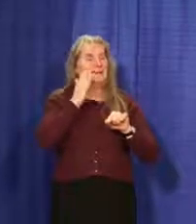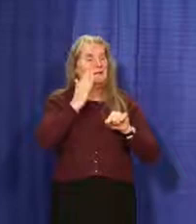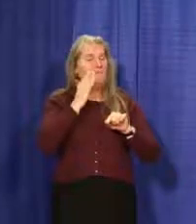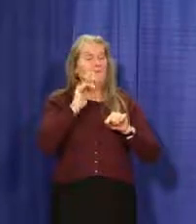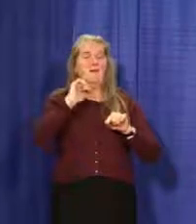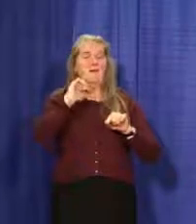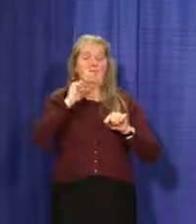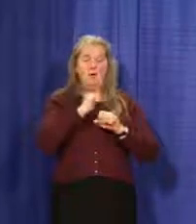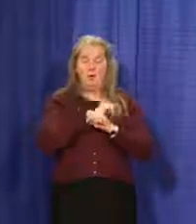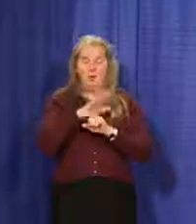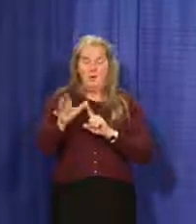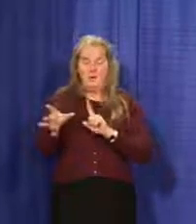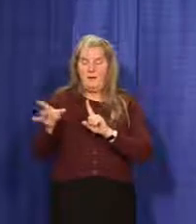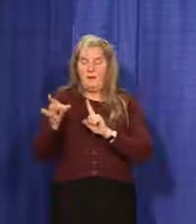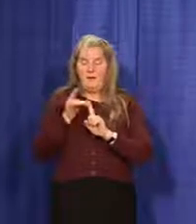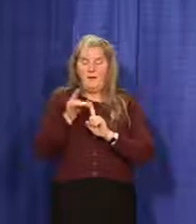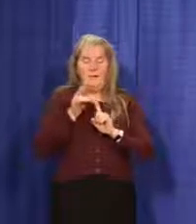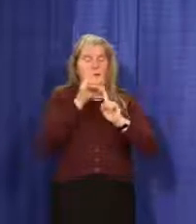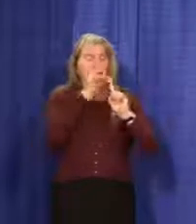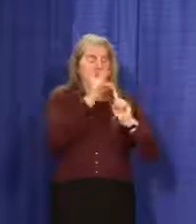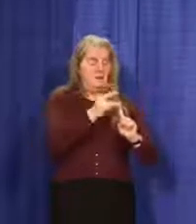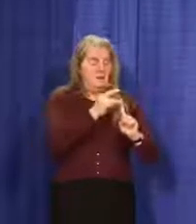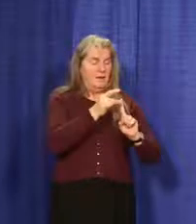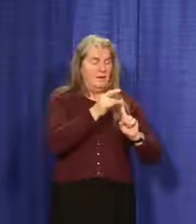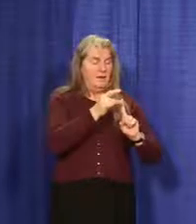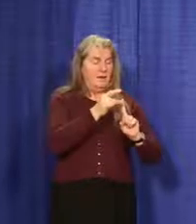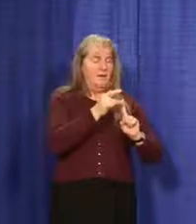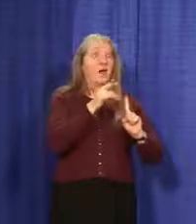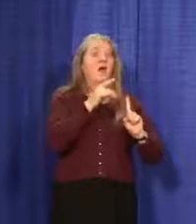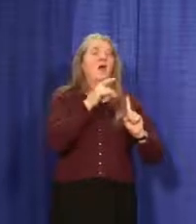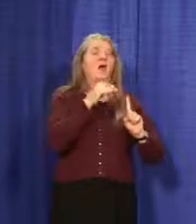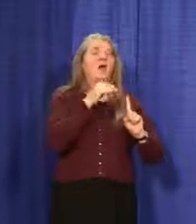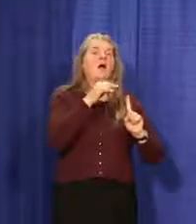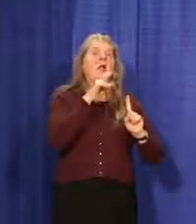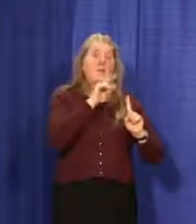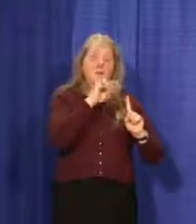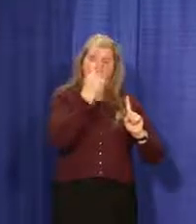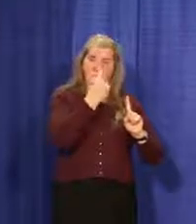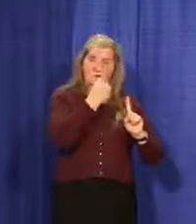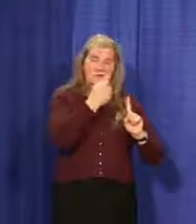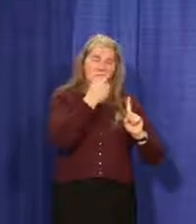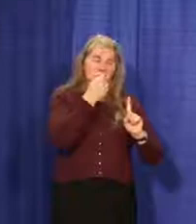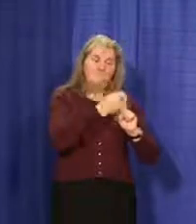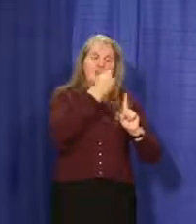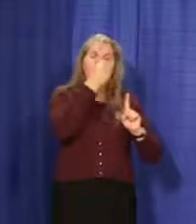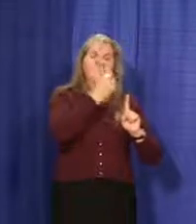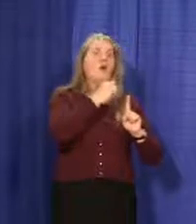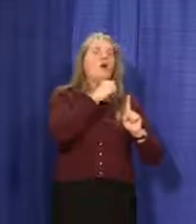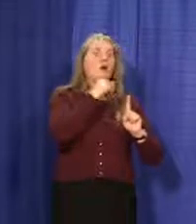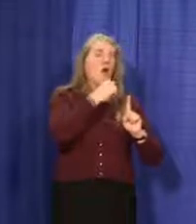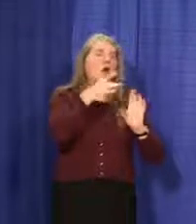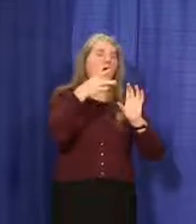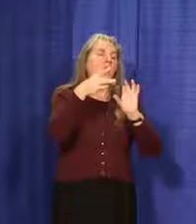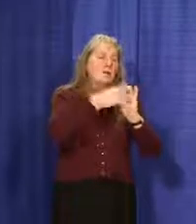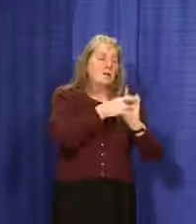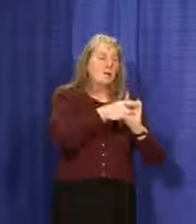the first case may not have been related to travel outside of Alaska and is supposed to have